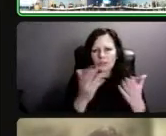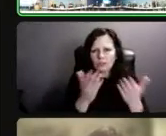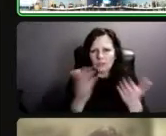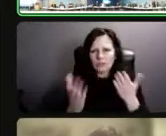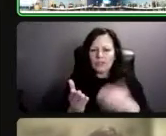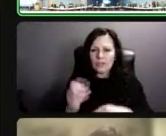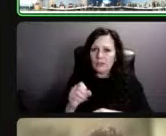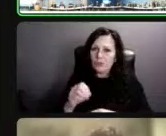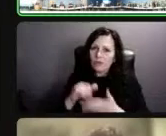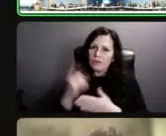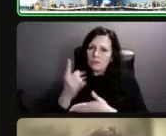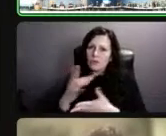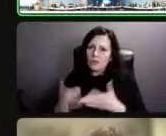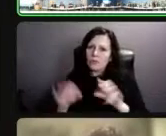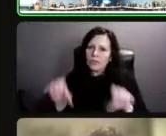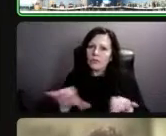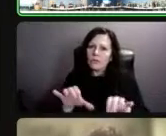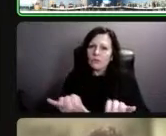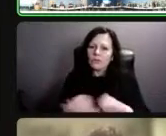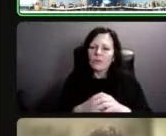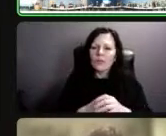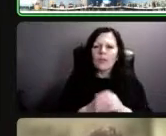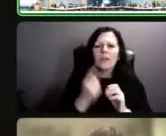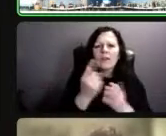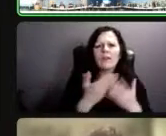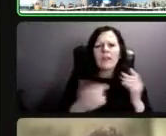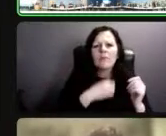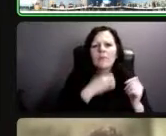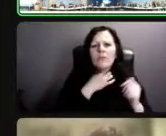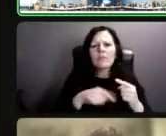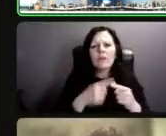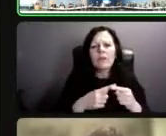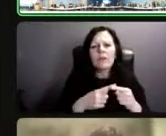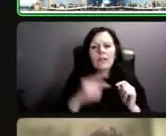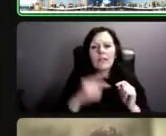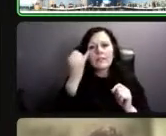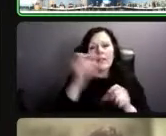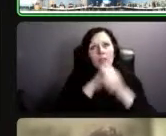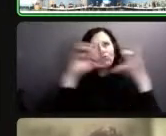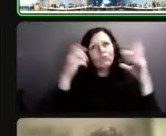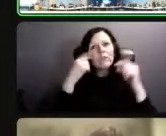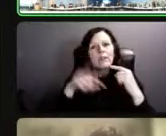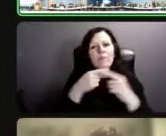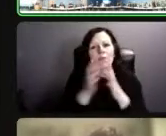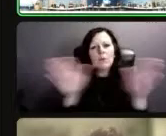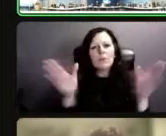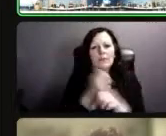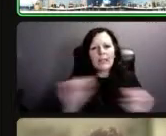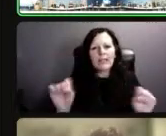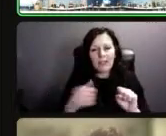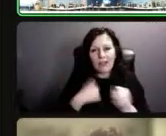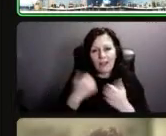LEVEL OF POLICE, FIRE AND PARKS NEEDED SERVICES.